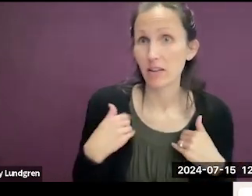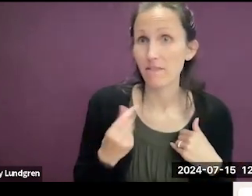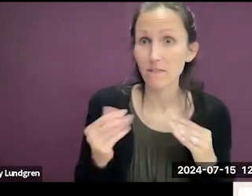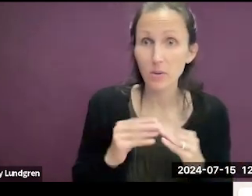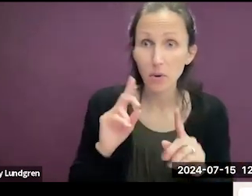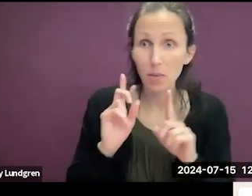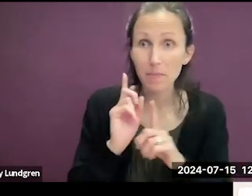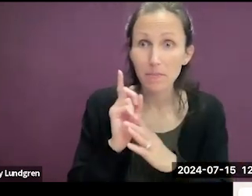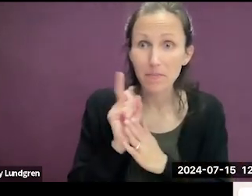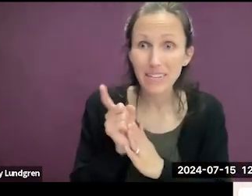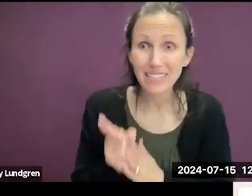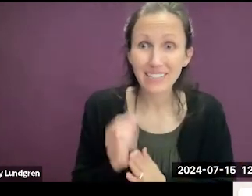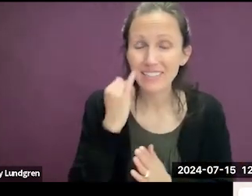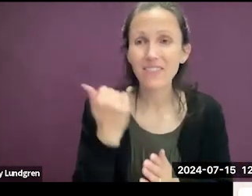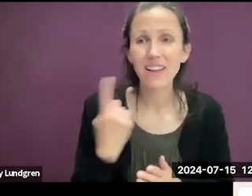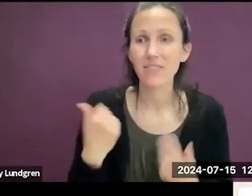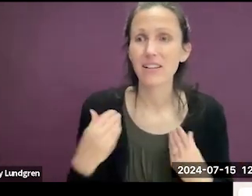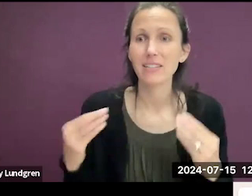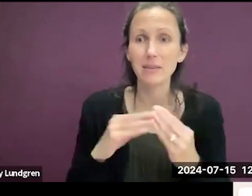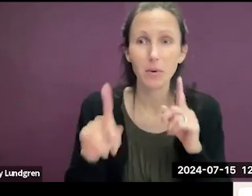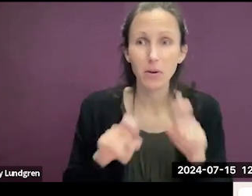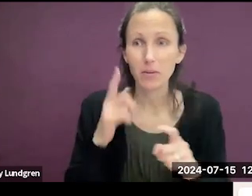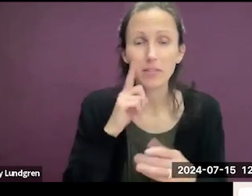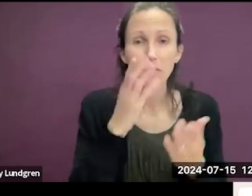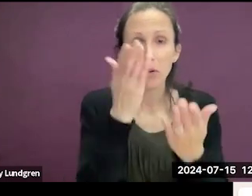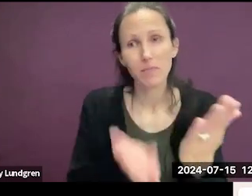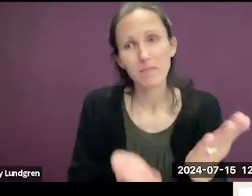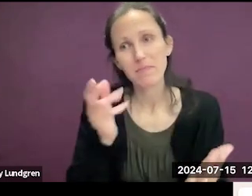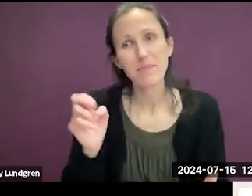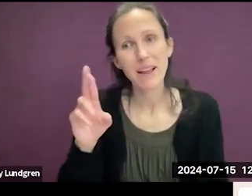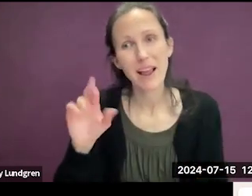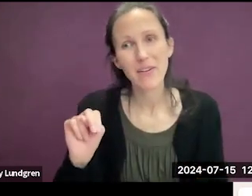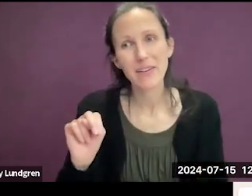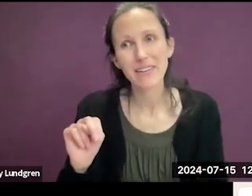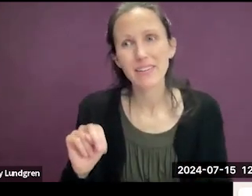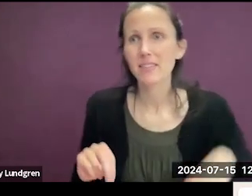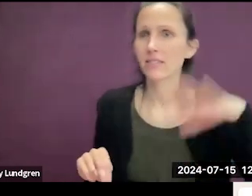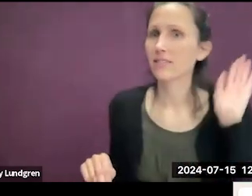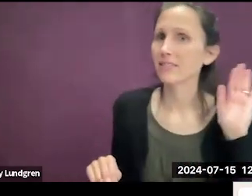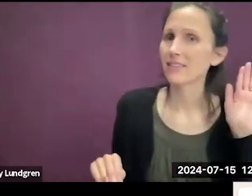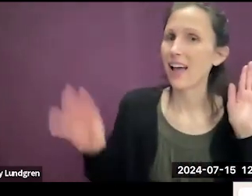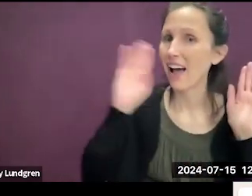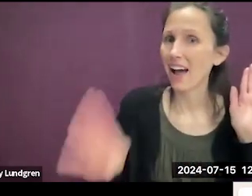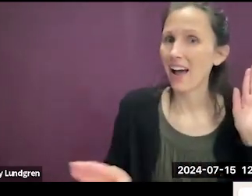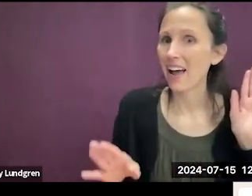if anybody has more questions for Erin. [Angie] Hello, Erin. This is Angie.